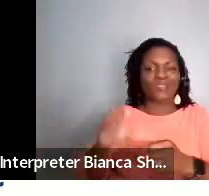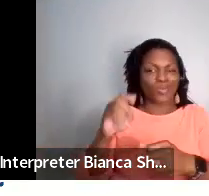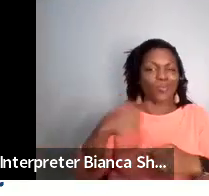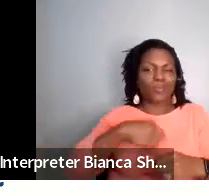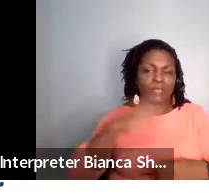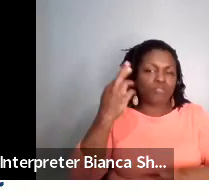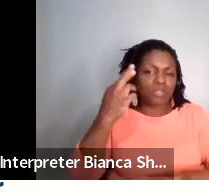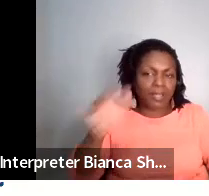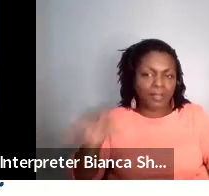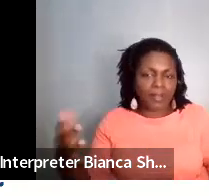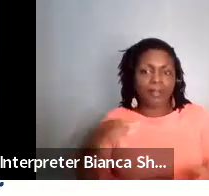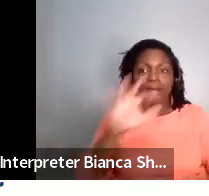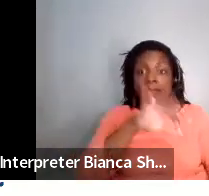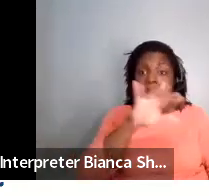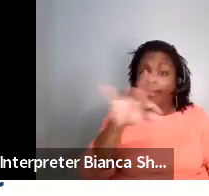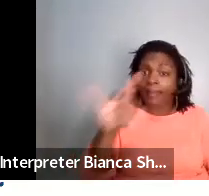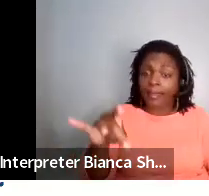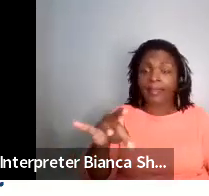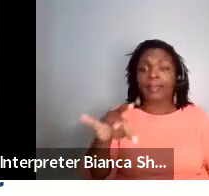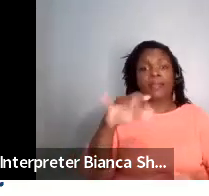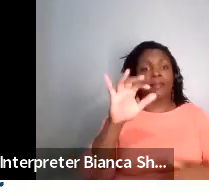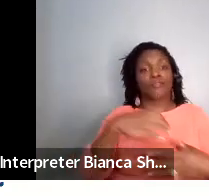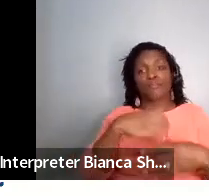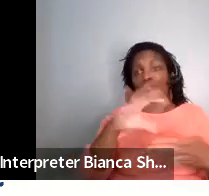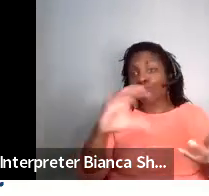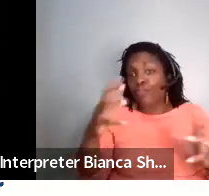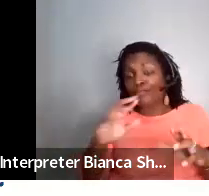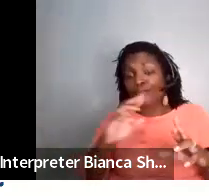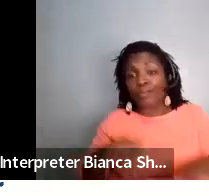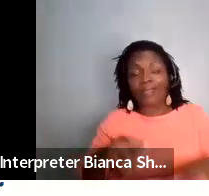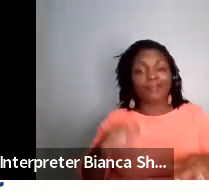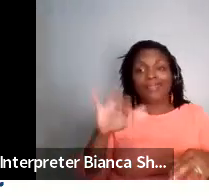The 9, 8, 8 number, and having crisis response services, is part of the whole crisis.